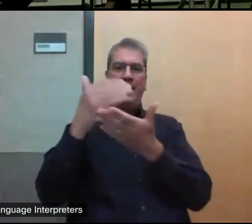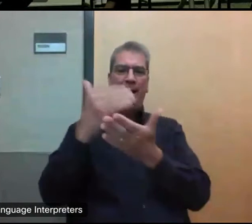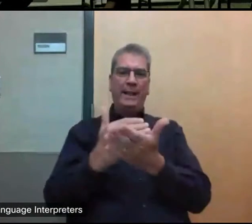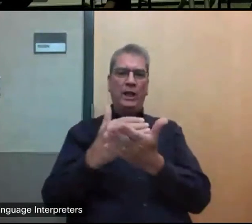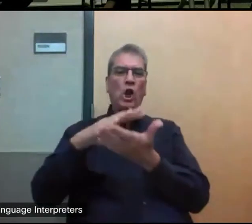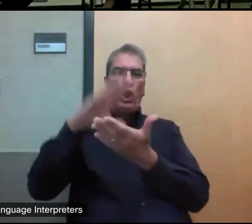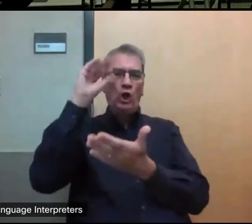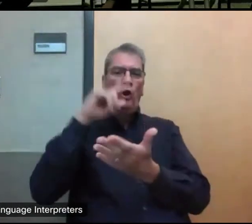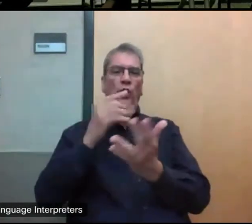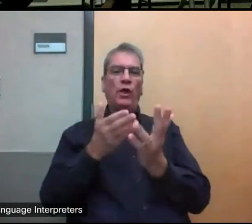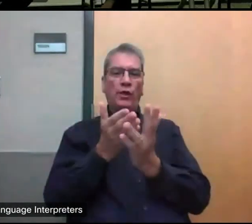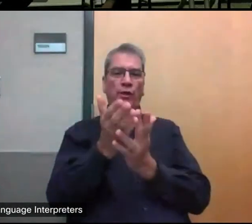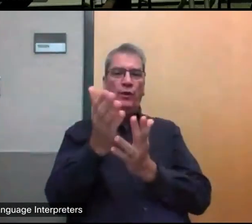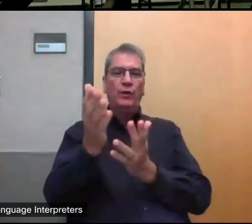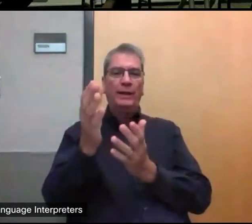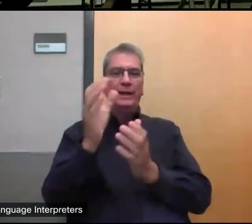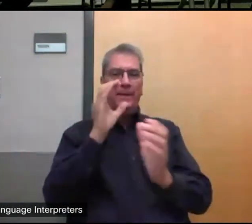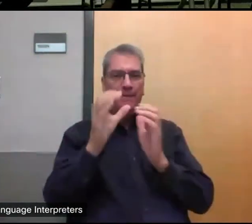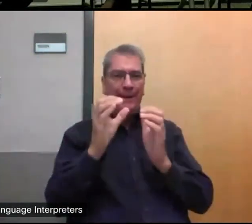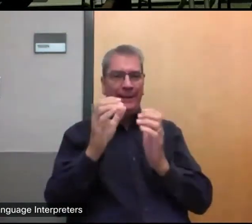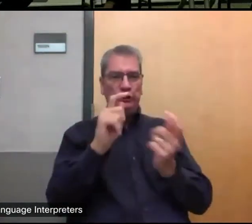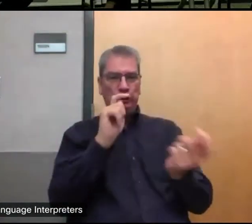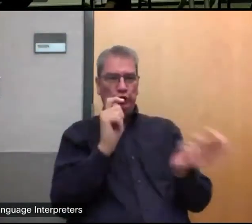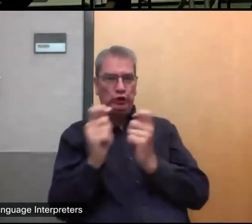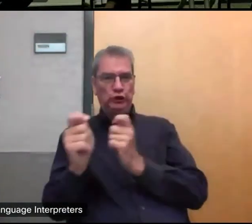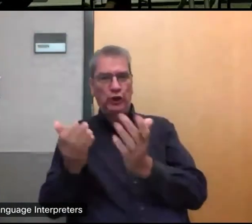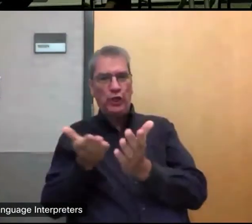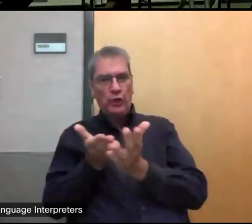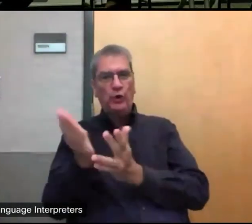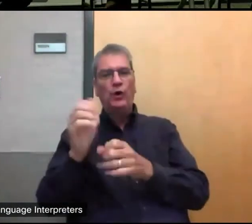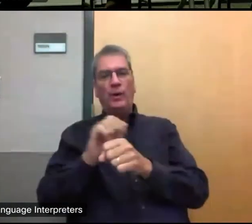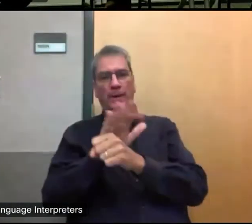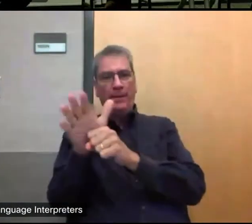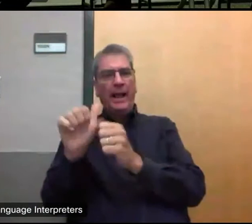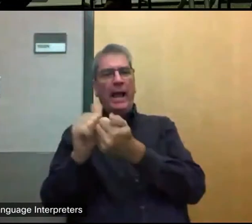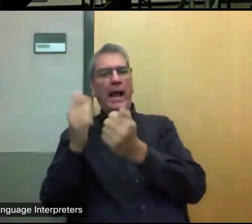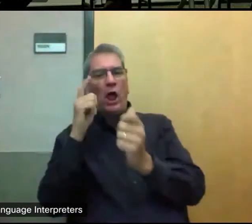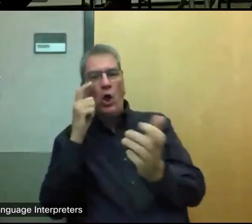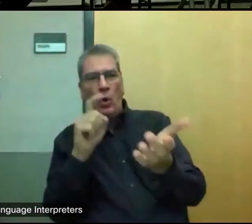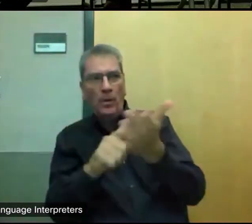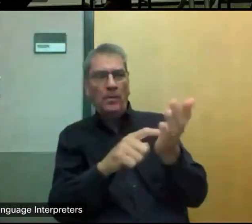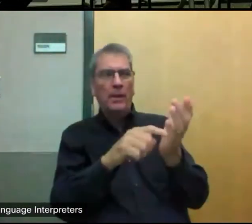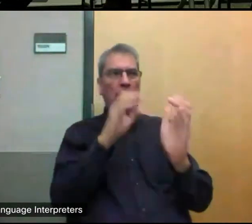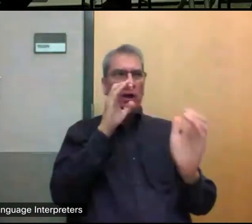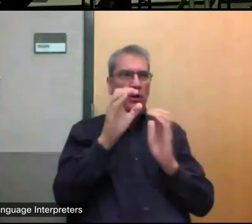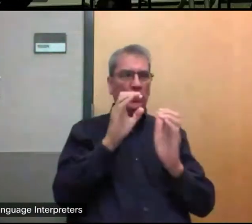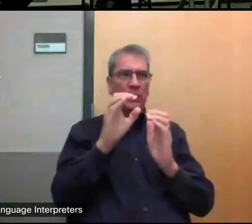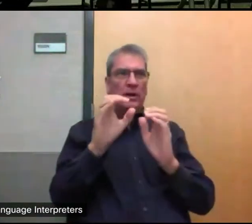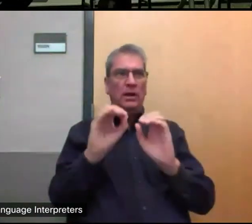through the pandemic is how to recognize or communicate upfront like, the things are going